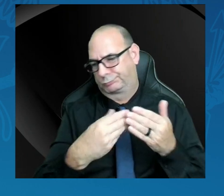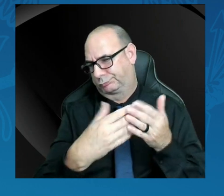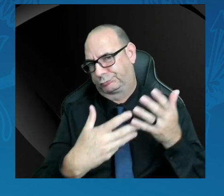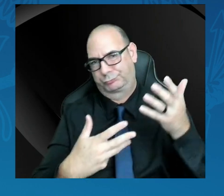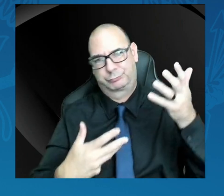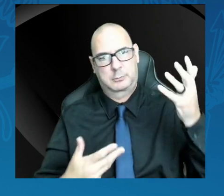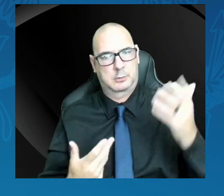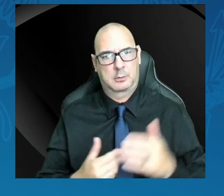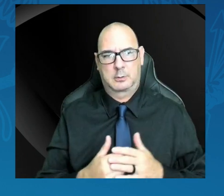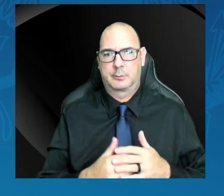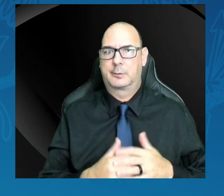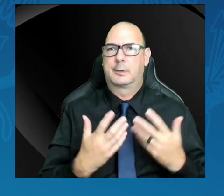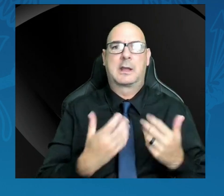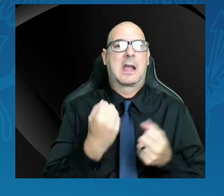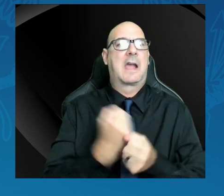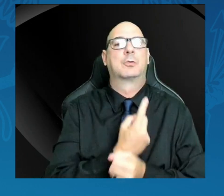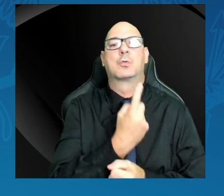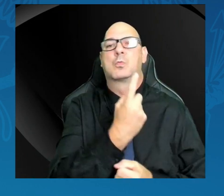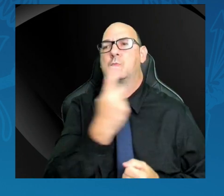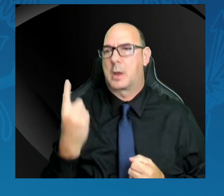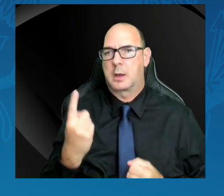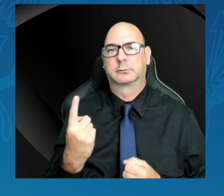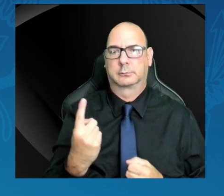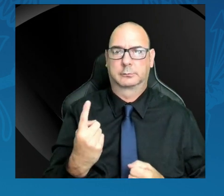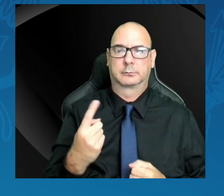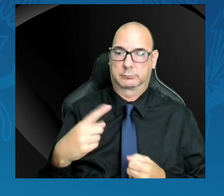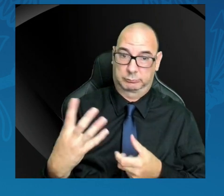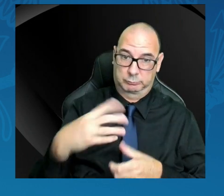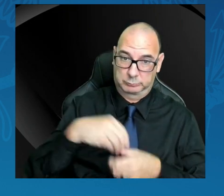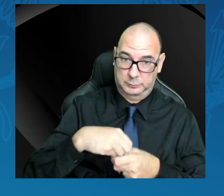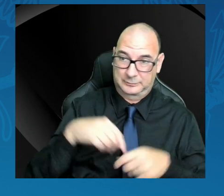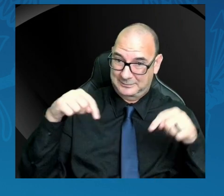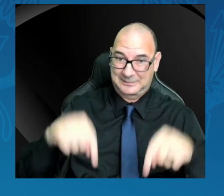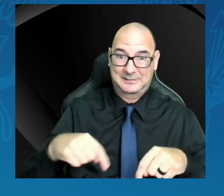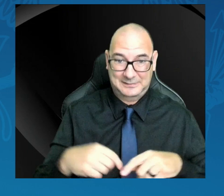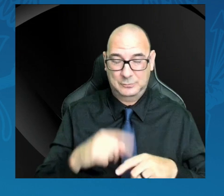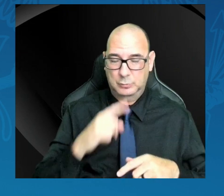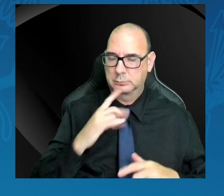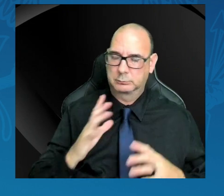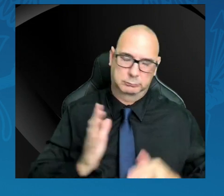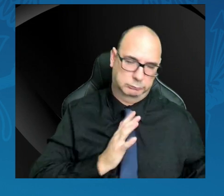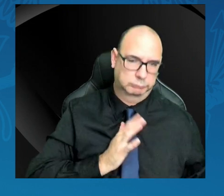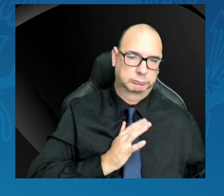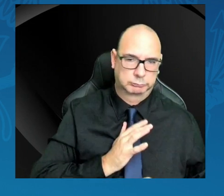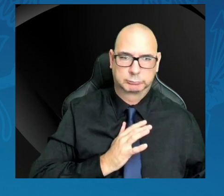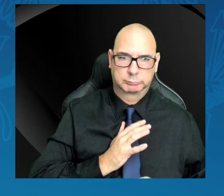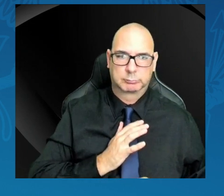Who is part of this incredible ecosystem of education. So we are deeply grateful to all of you.